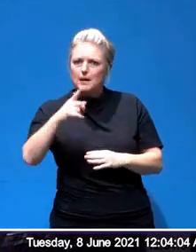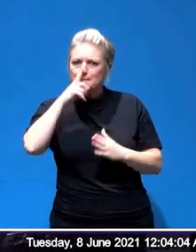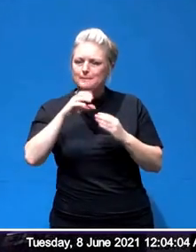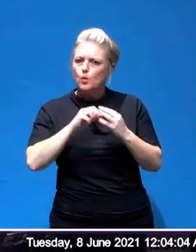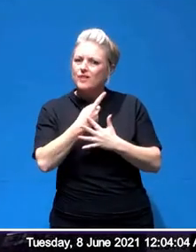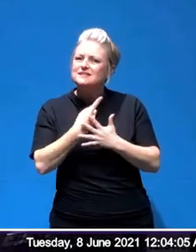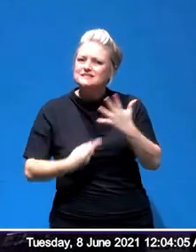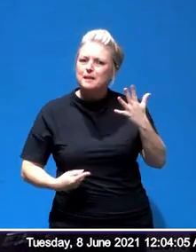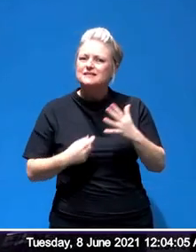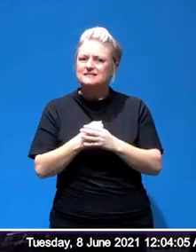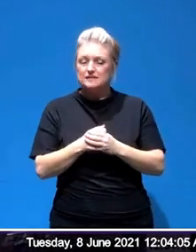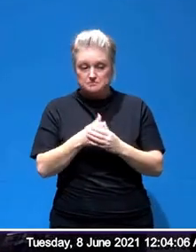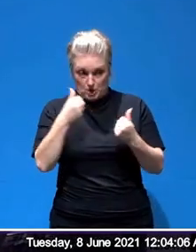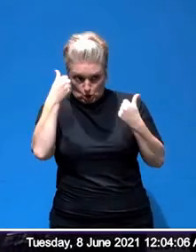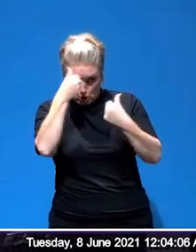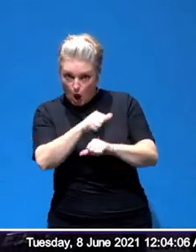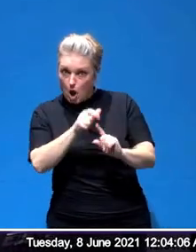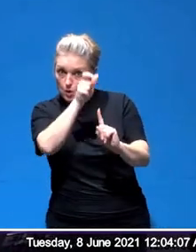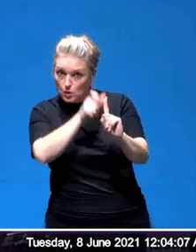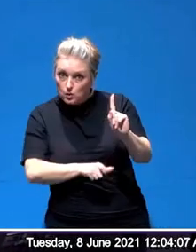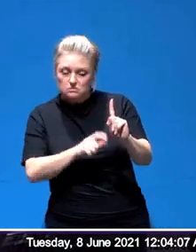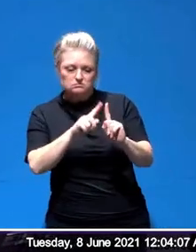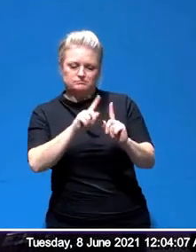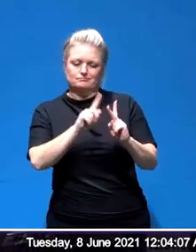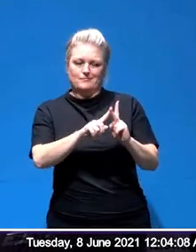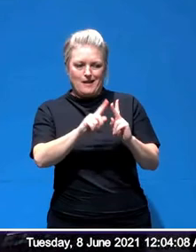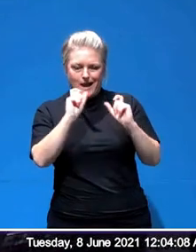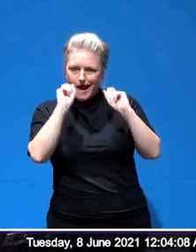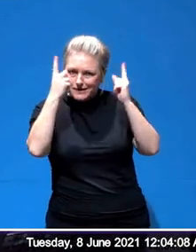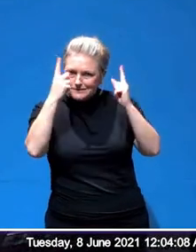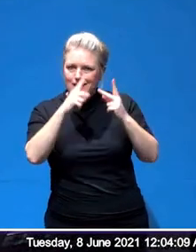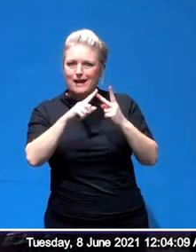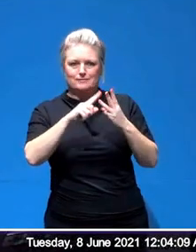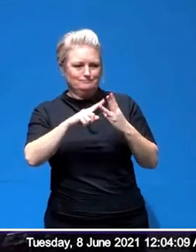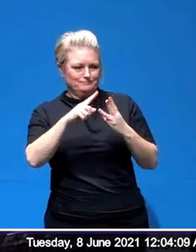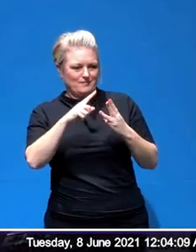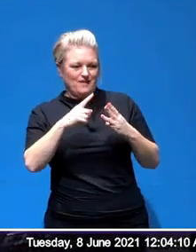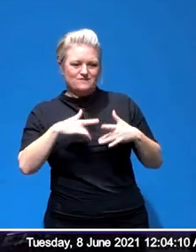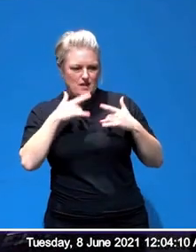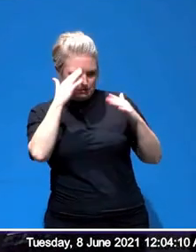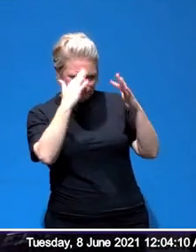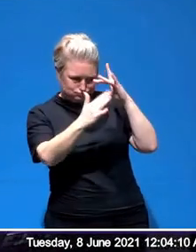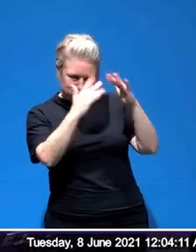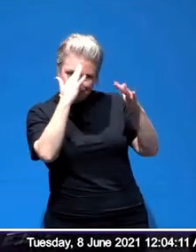They have history, understanding, knowledge and commitment and this needs to be recognised.